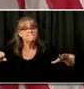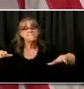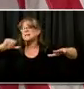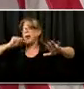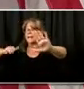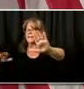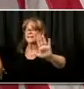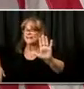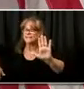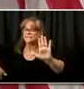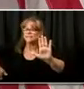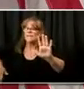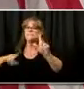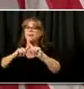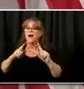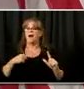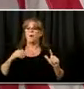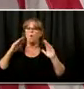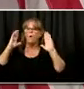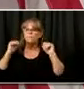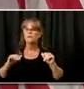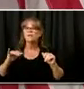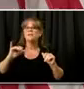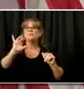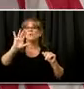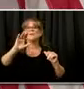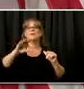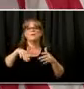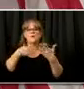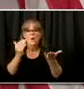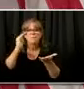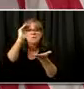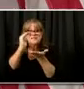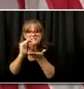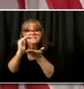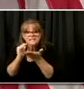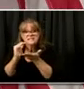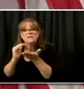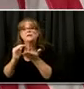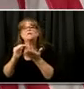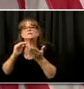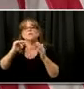the students over time to make sure that they can continue with a education at our state's flagship